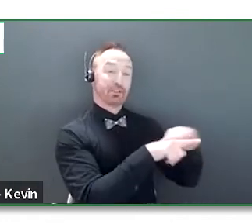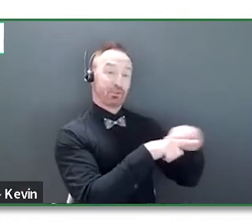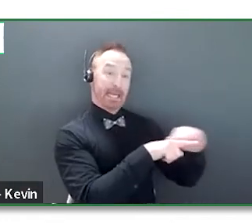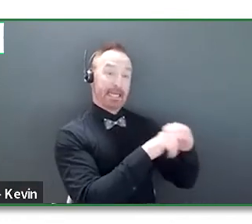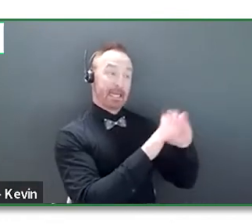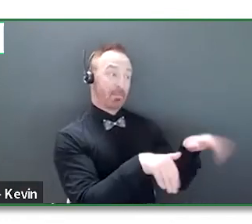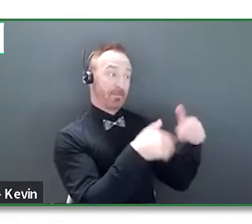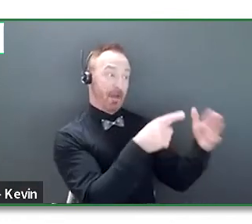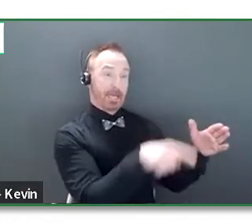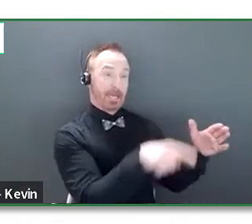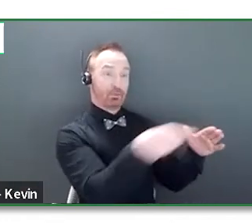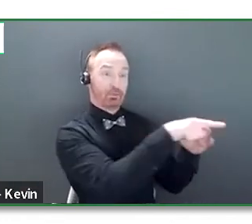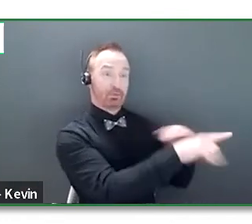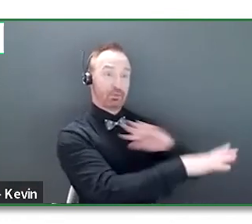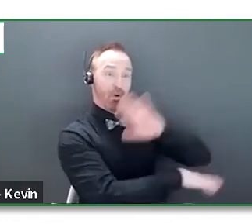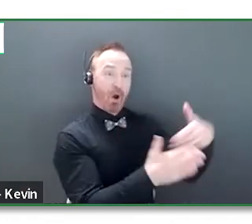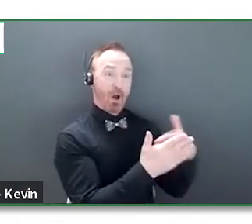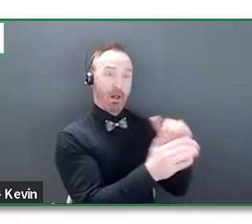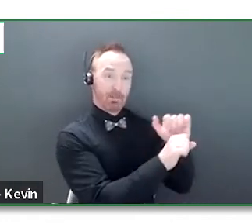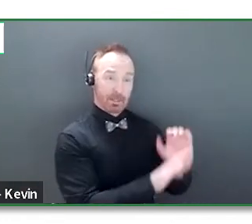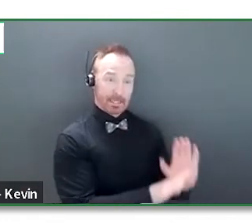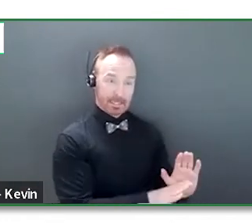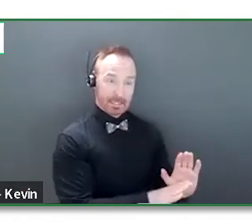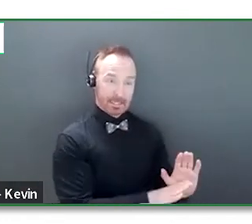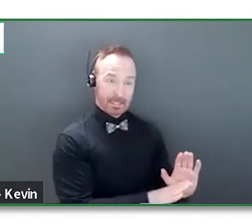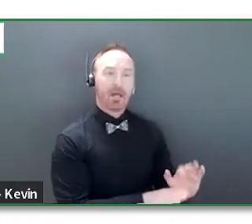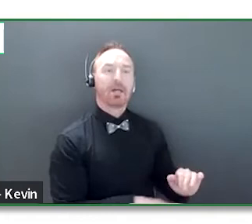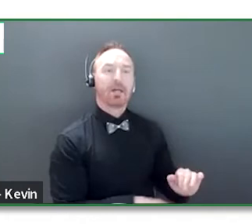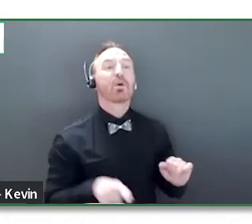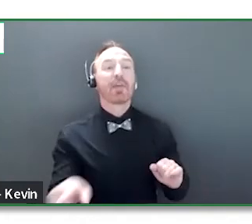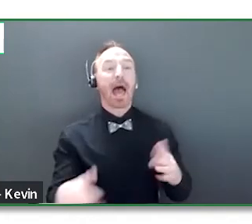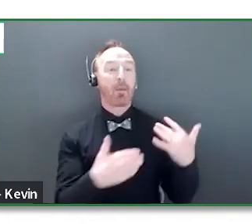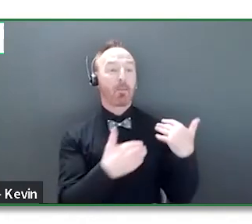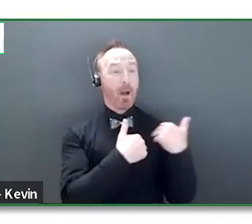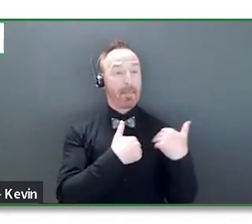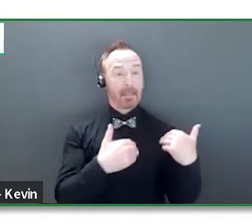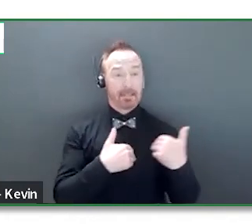every site right so it becomes a shared responsibility essentially um to notice